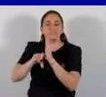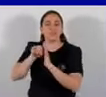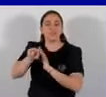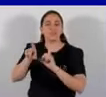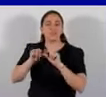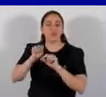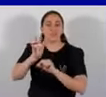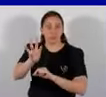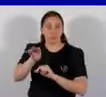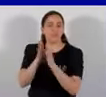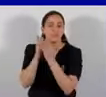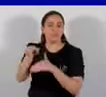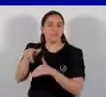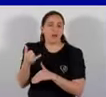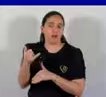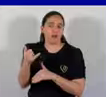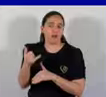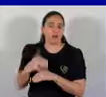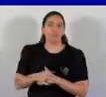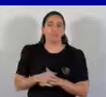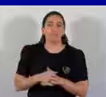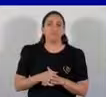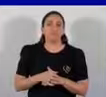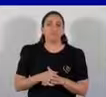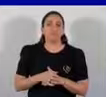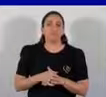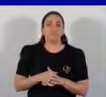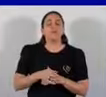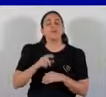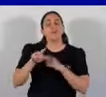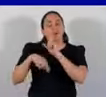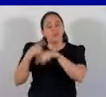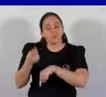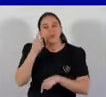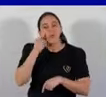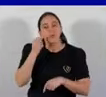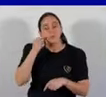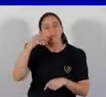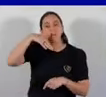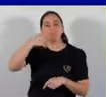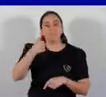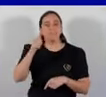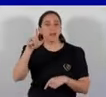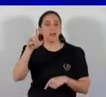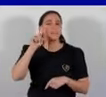Then came Malthus and refuted it and that in light of the empirical evidence at that time